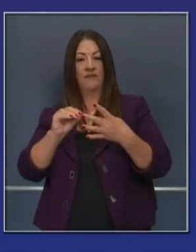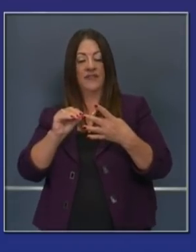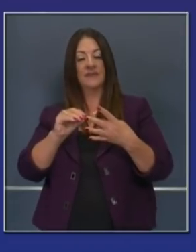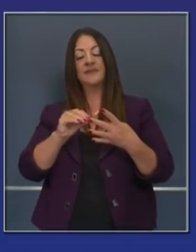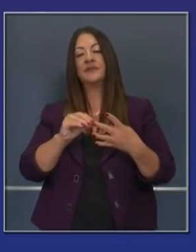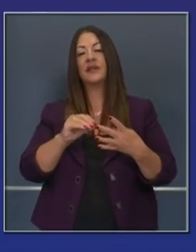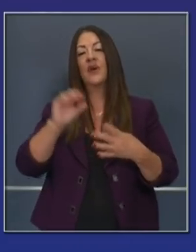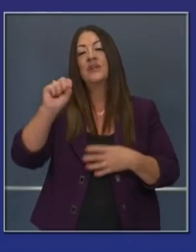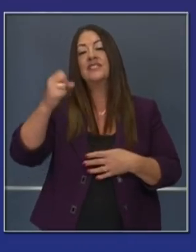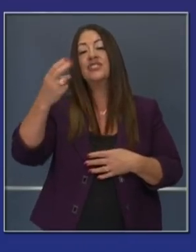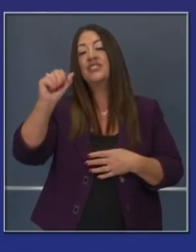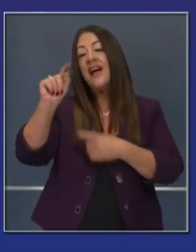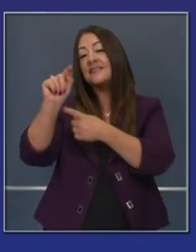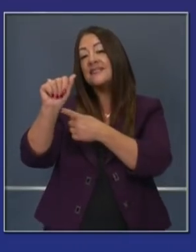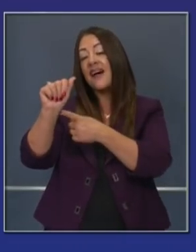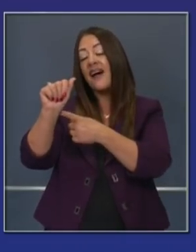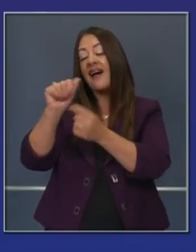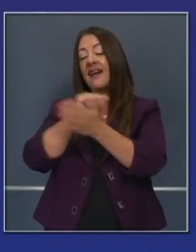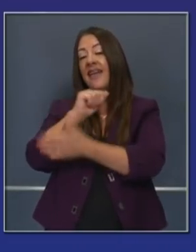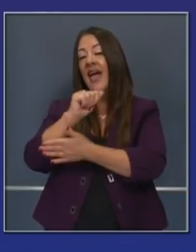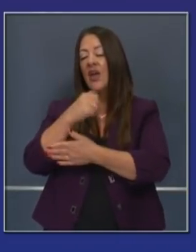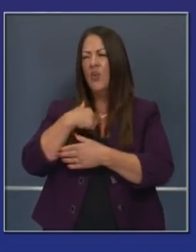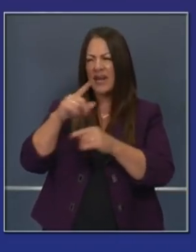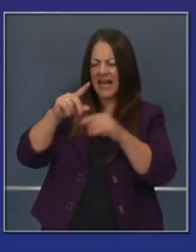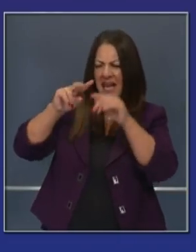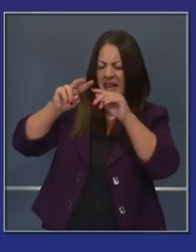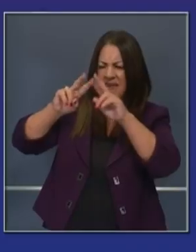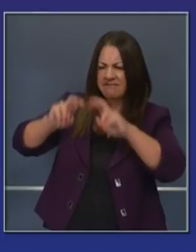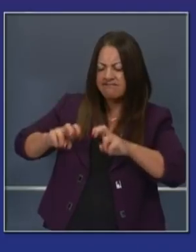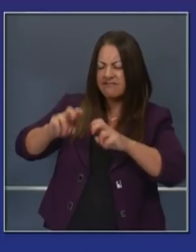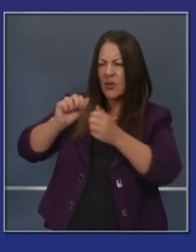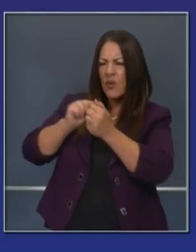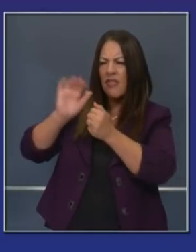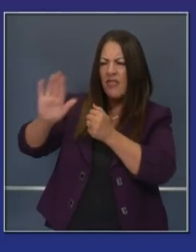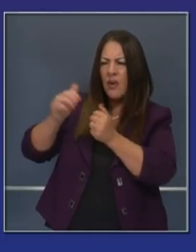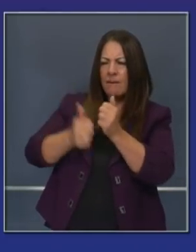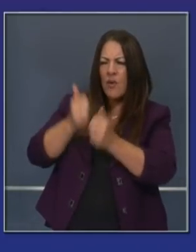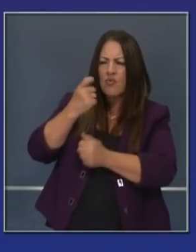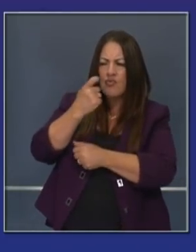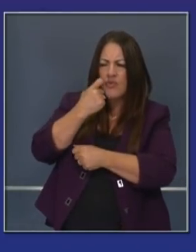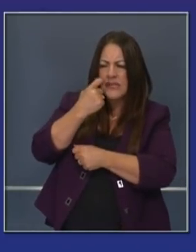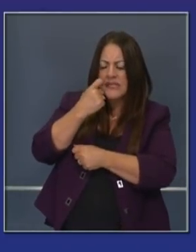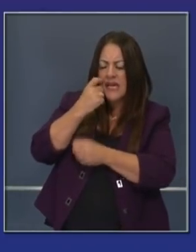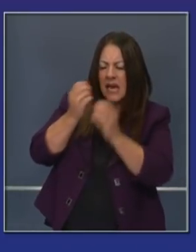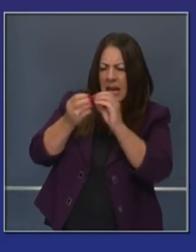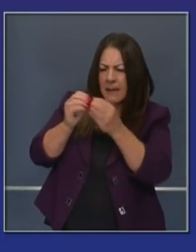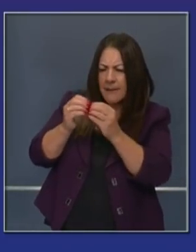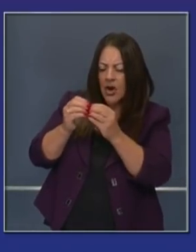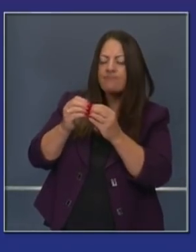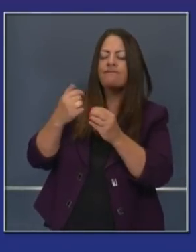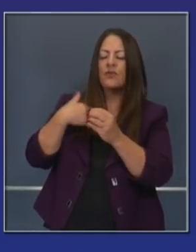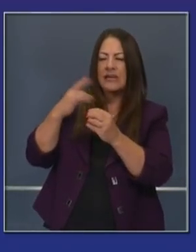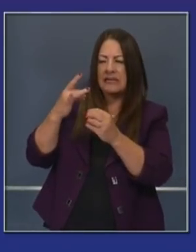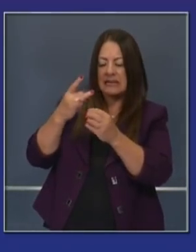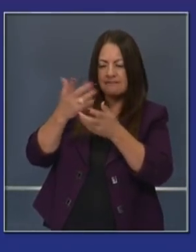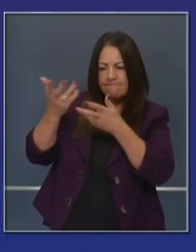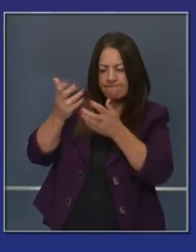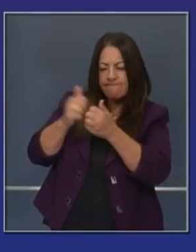TODAY WE HAVE NINE IN PURPLE SO THREE COUNTIES MOVING FORWARD, ACTUALLY TWO MOVING FORWARD AND SHASTA COUNTY WHO WE WORKED